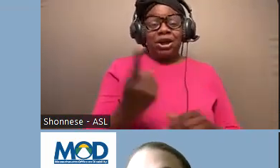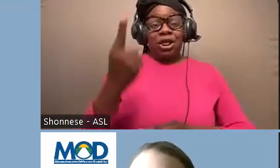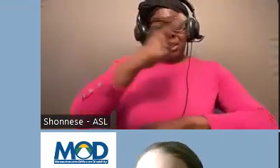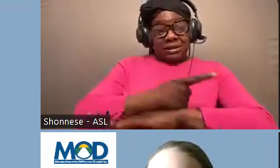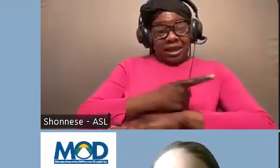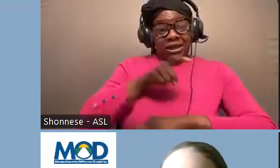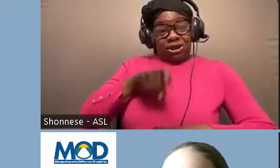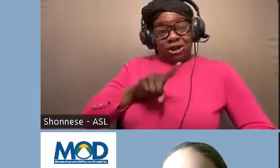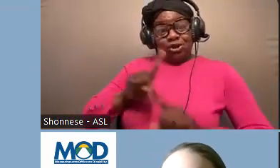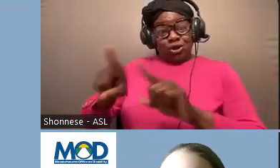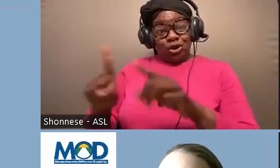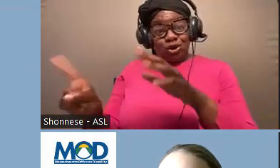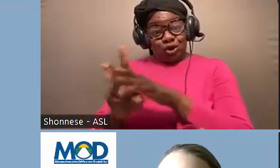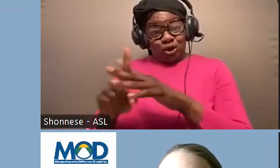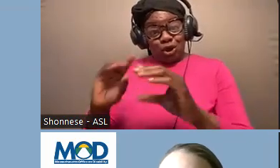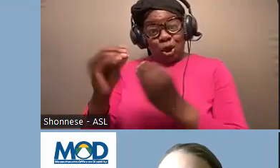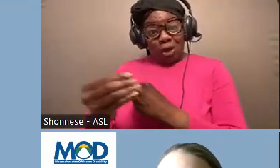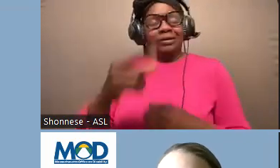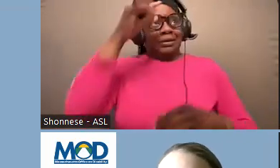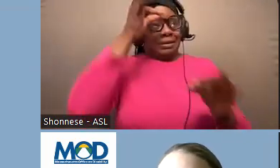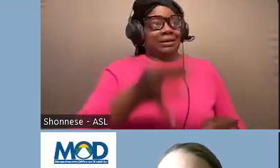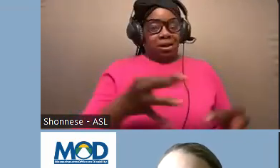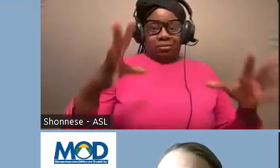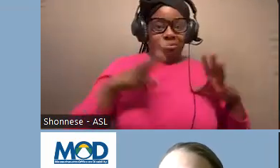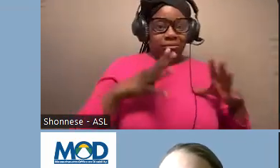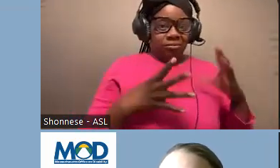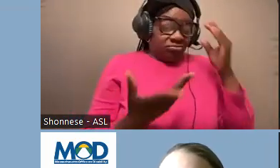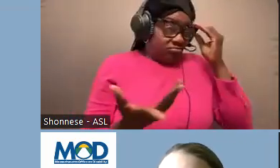Yep, oh, yeah. There is nothing you can do about that,